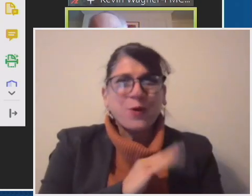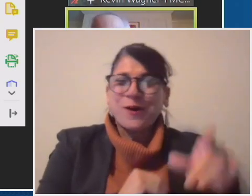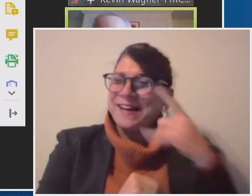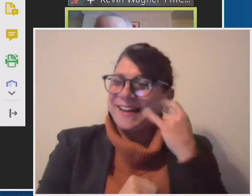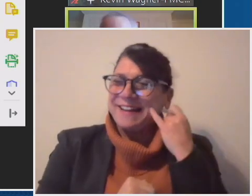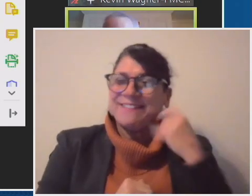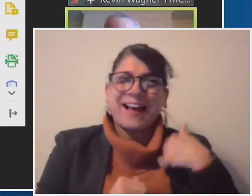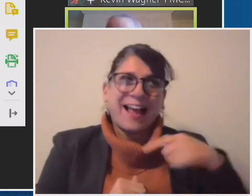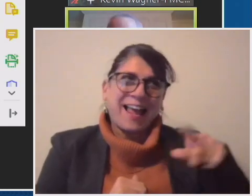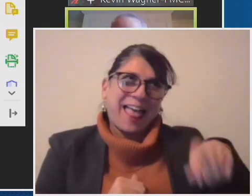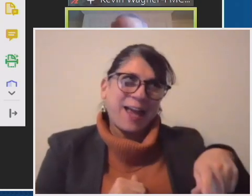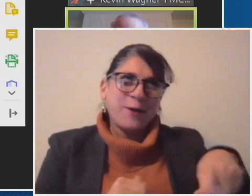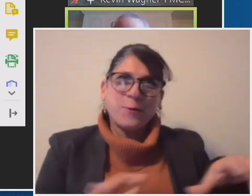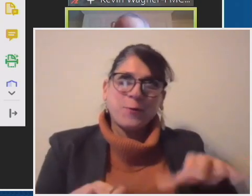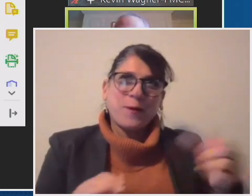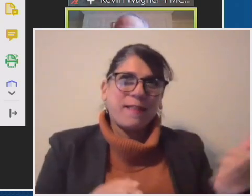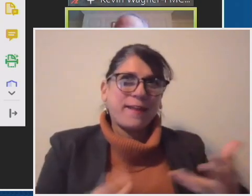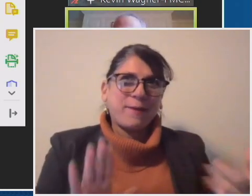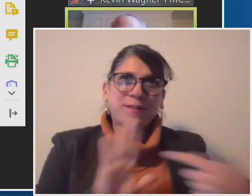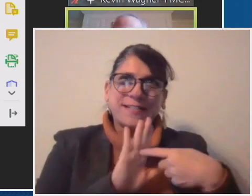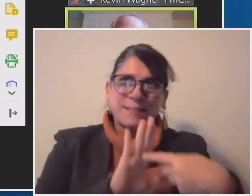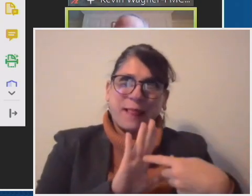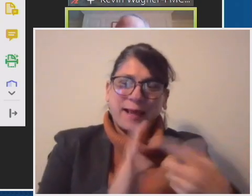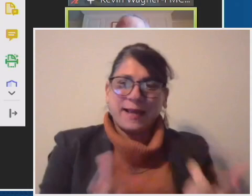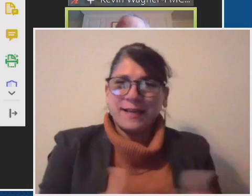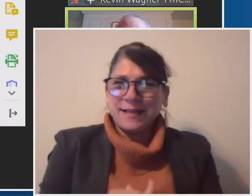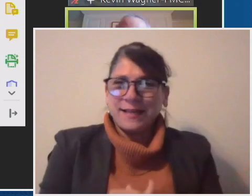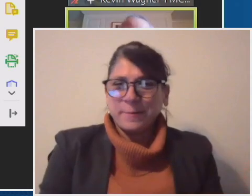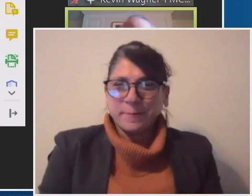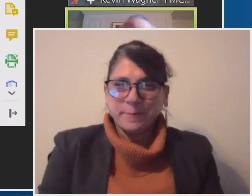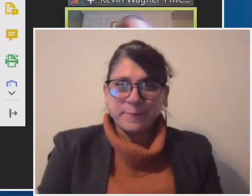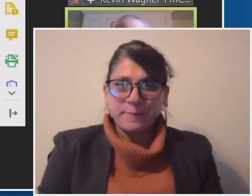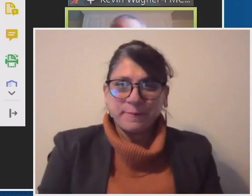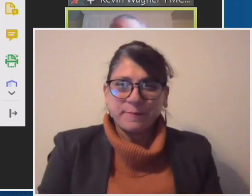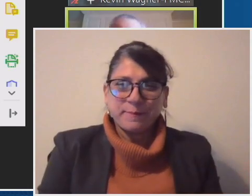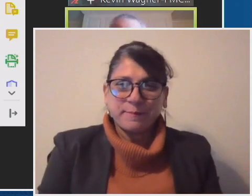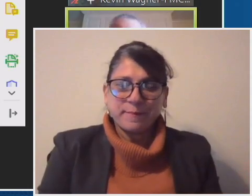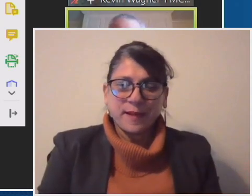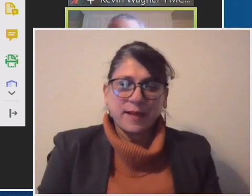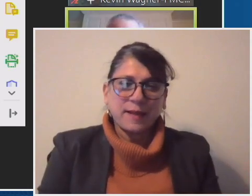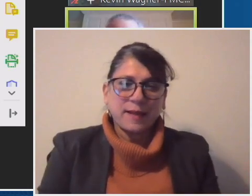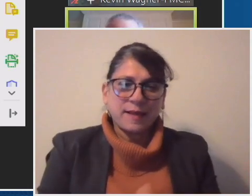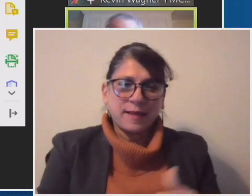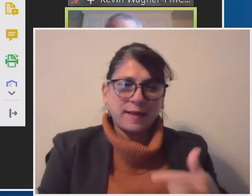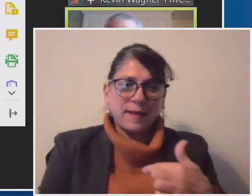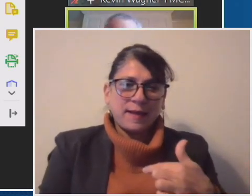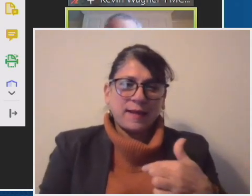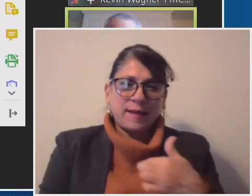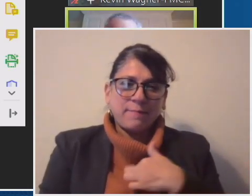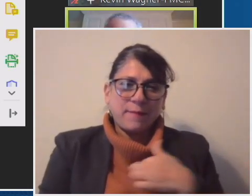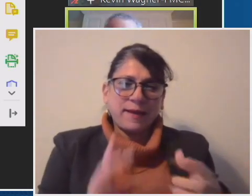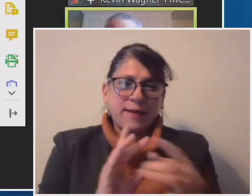anything with displaying. It's all I can do to get my visage on the screen, let alone these regulations. So I really appreciate that.